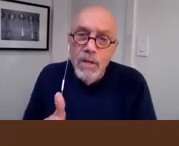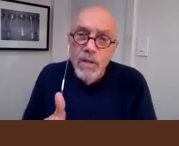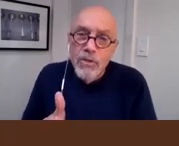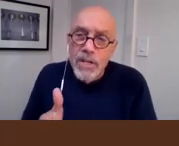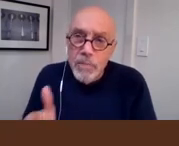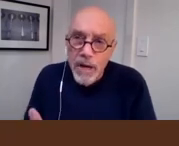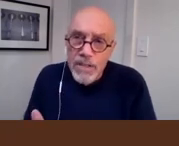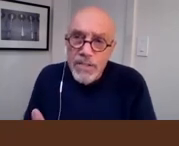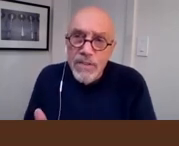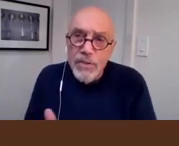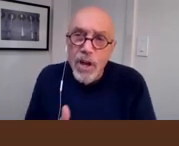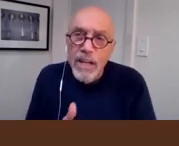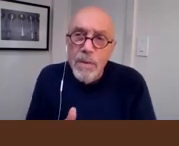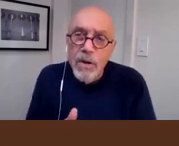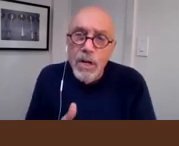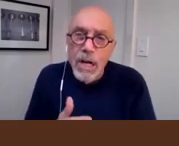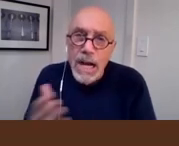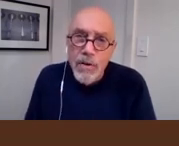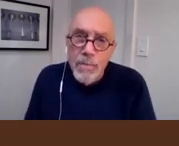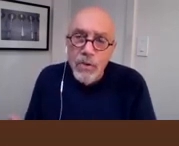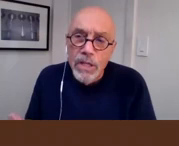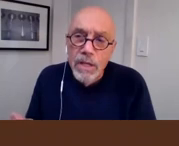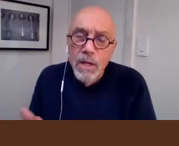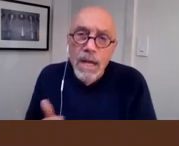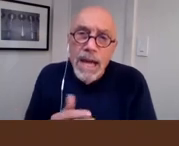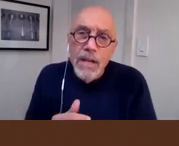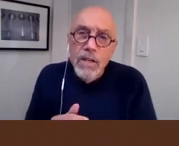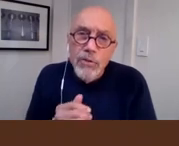transparency, they are talking about accountability, and